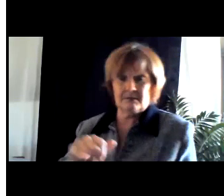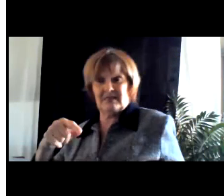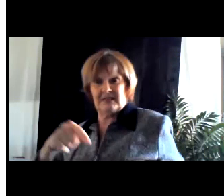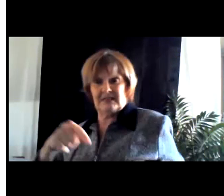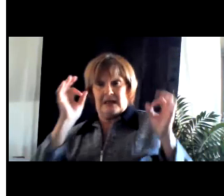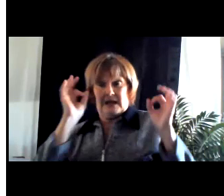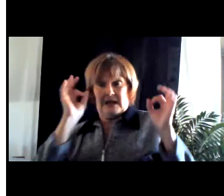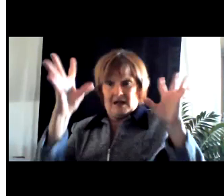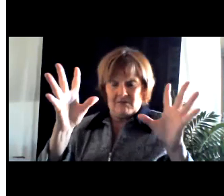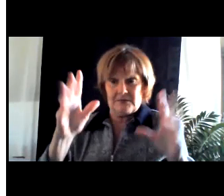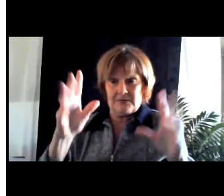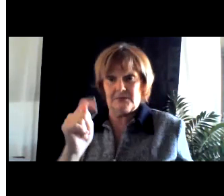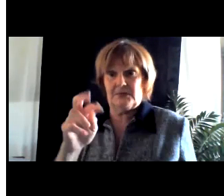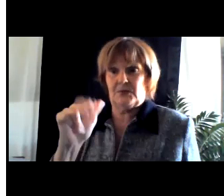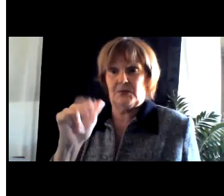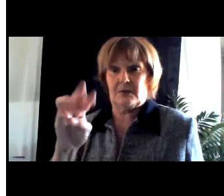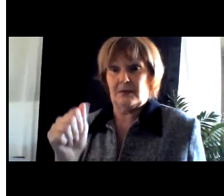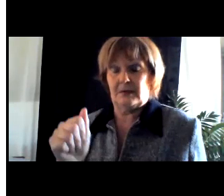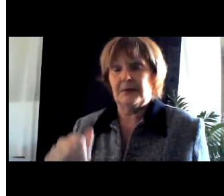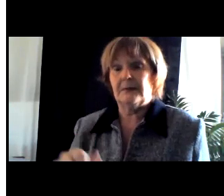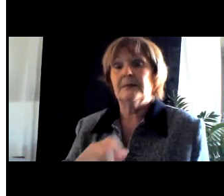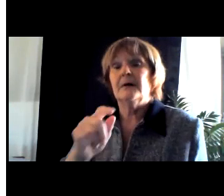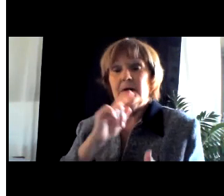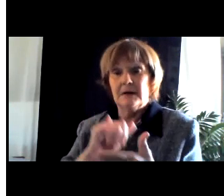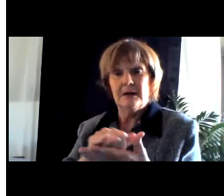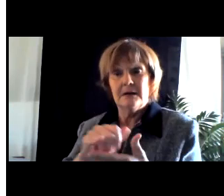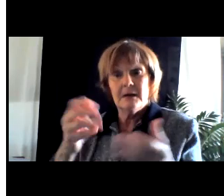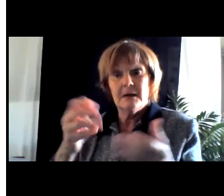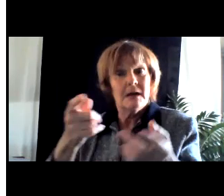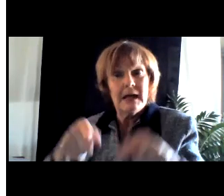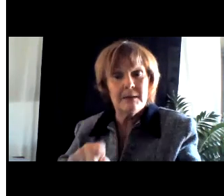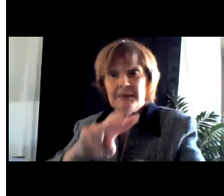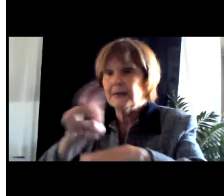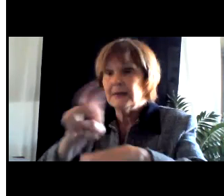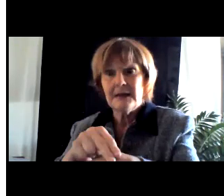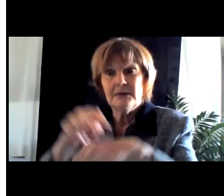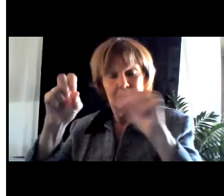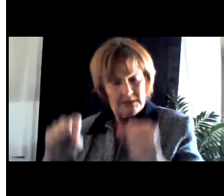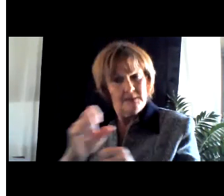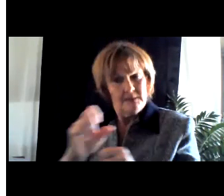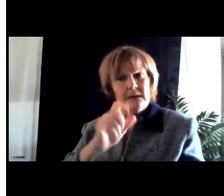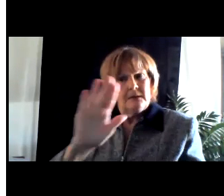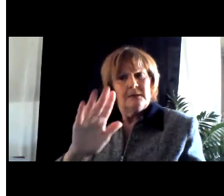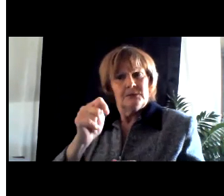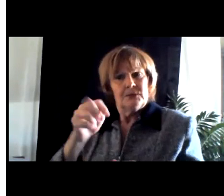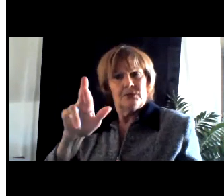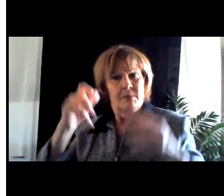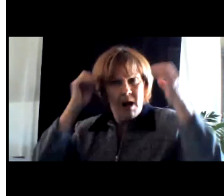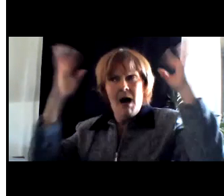So a natural disaster can cause acute trauma. We wanna be aware of that. And this is also something that could be related